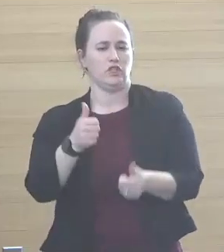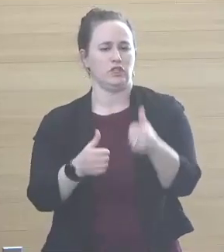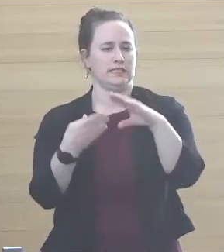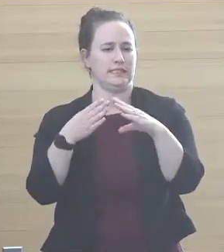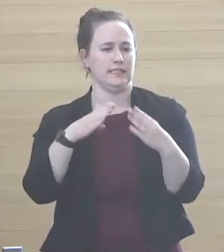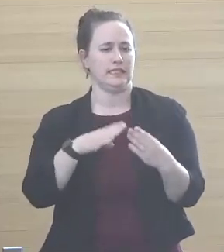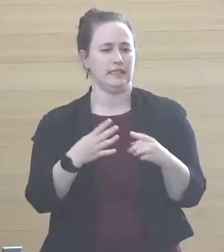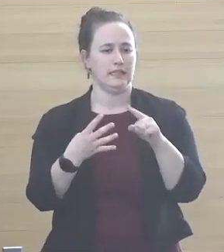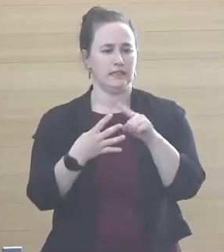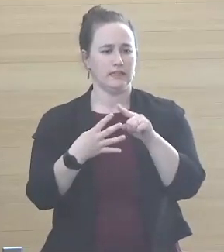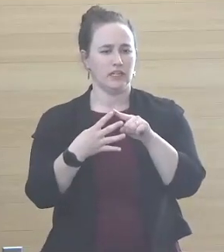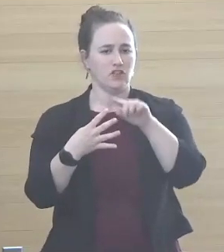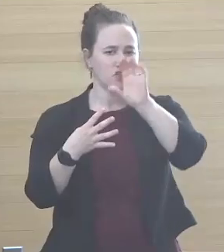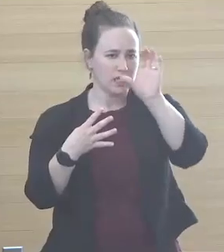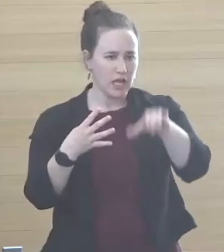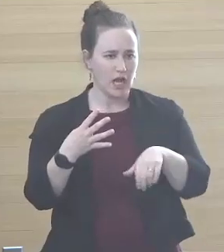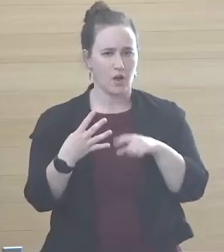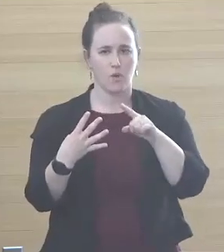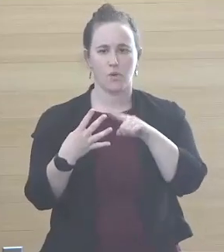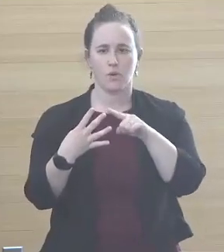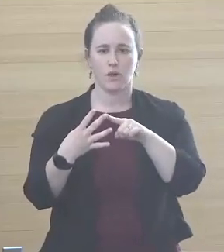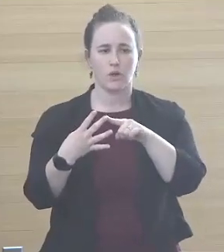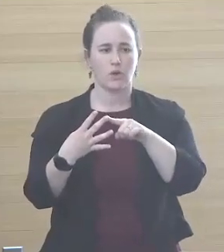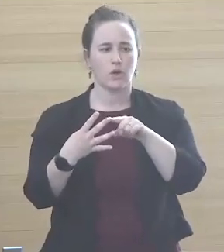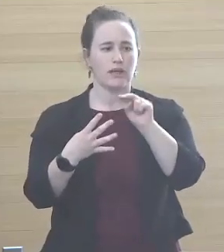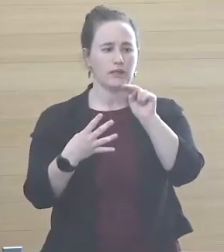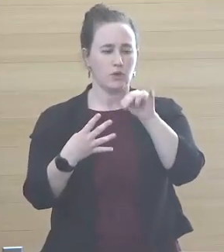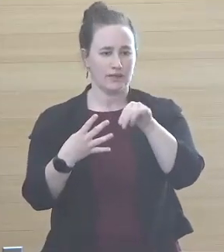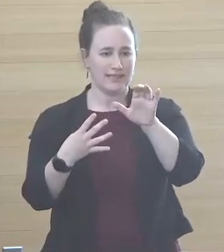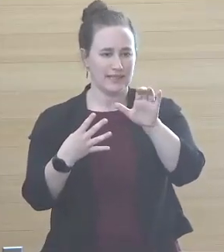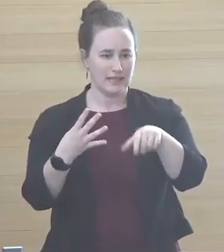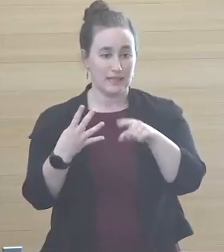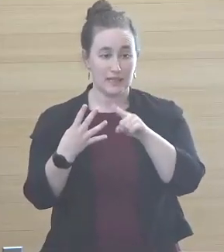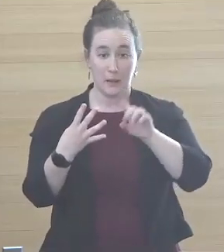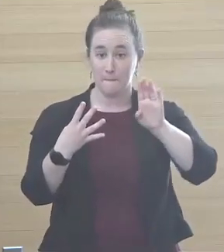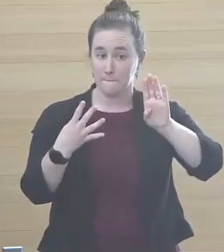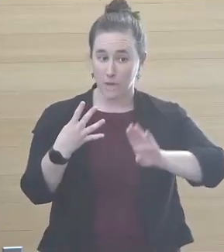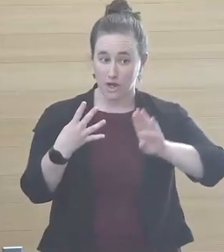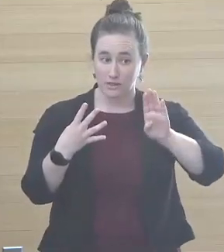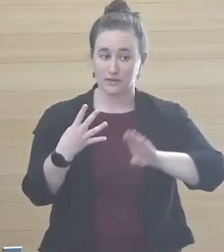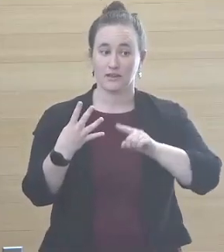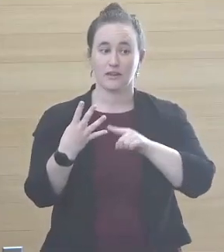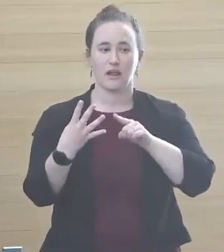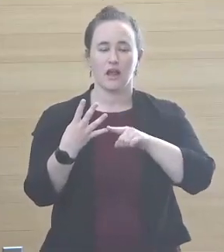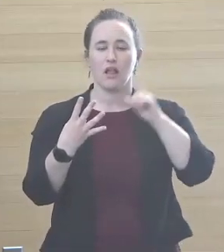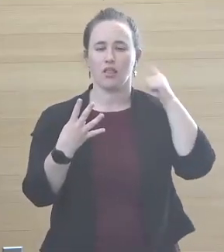Is it Chicago, New York City, Boston, or London?